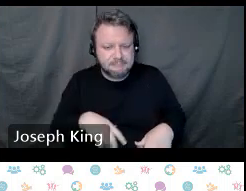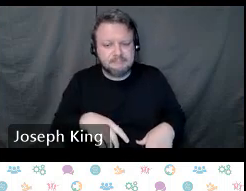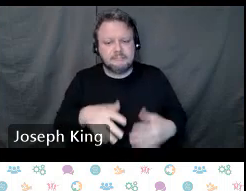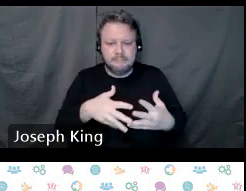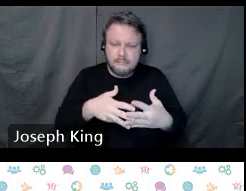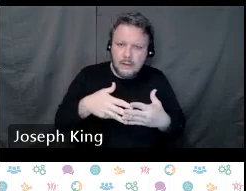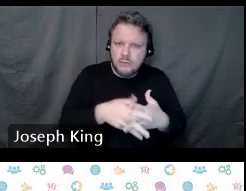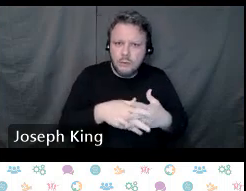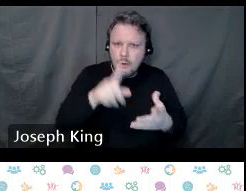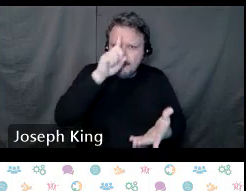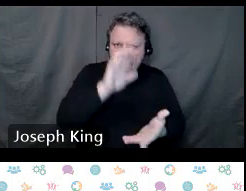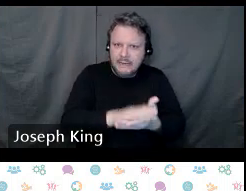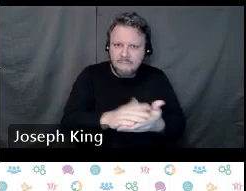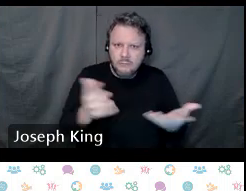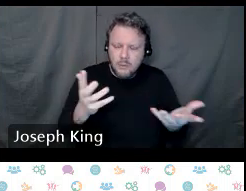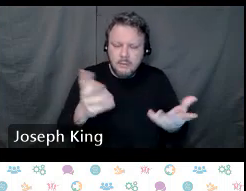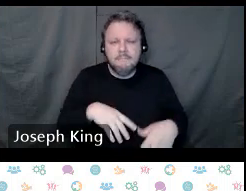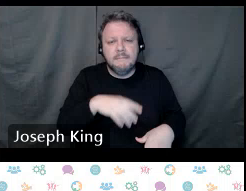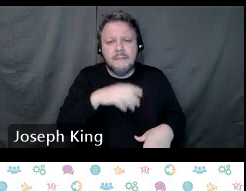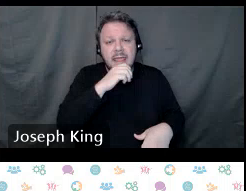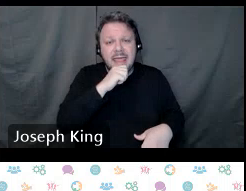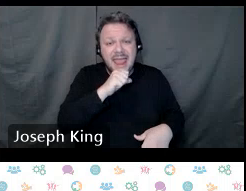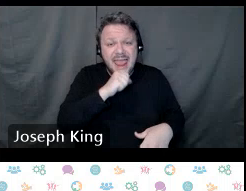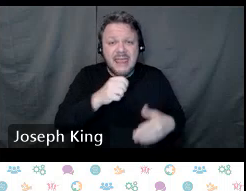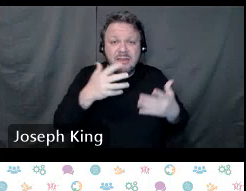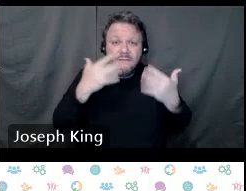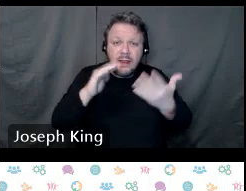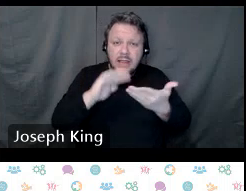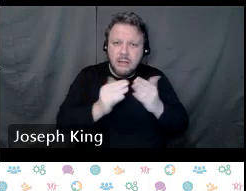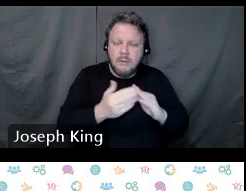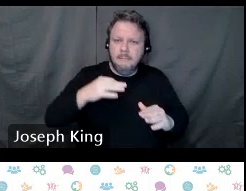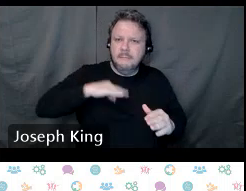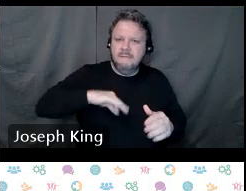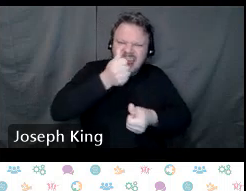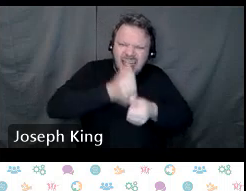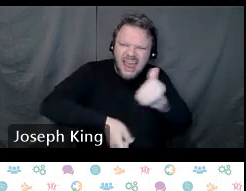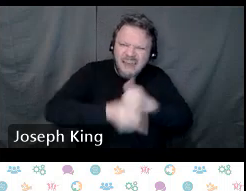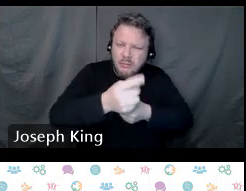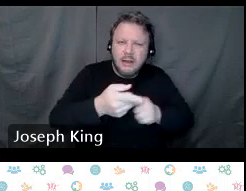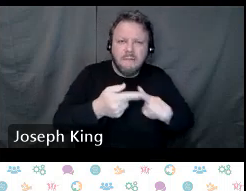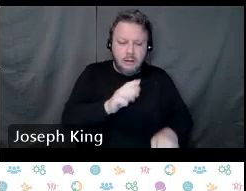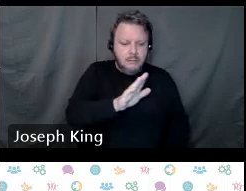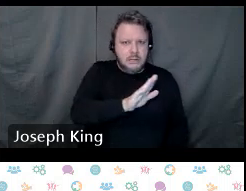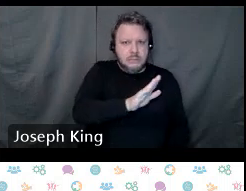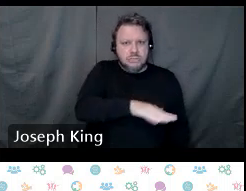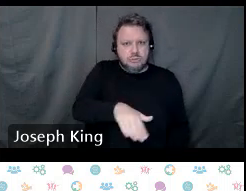In the belief that age friendly communities benefit everyone from children to older.